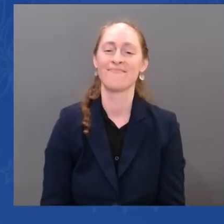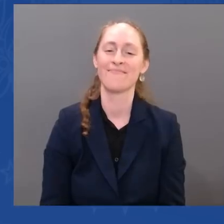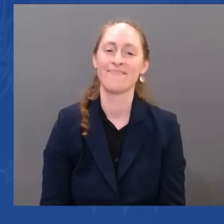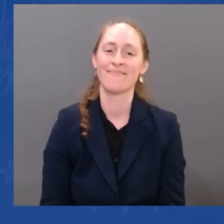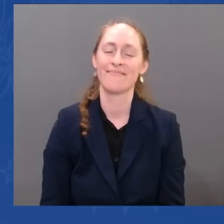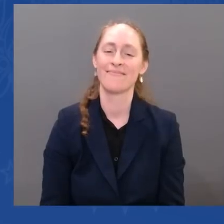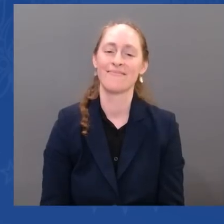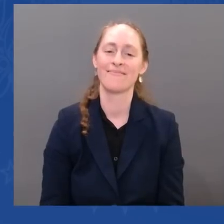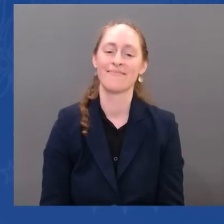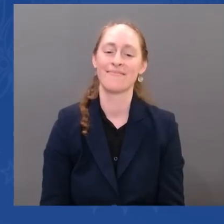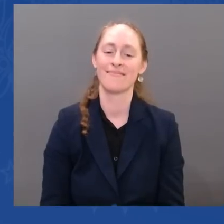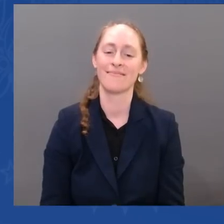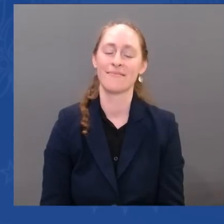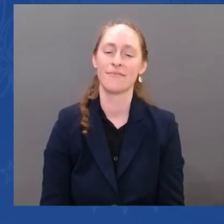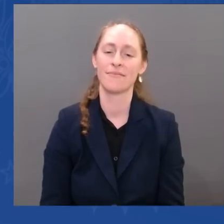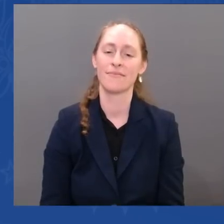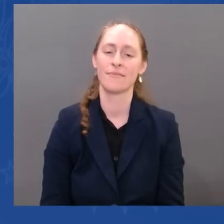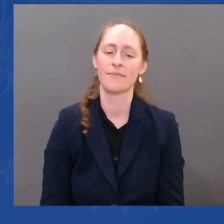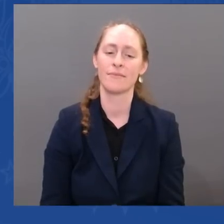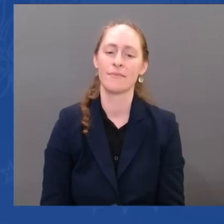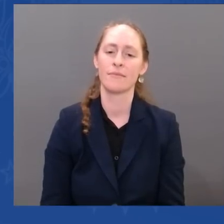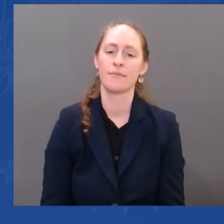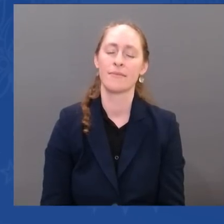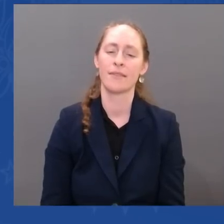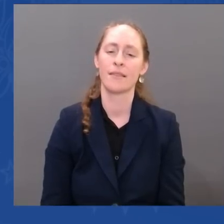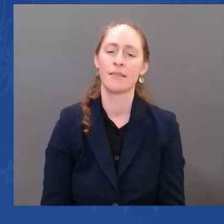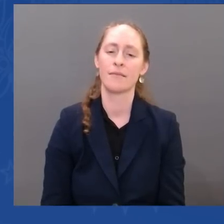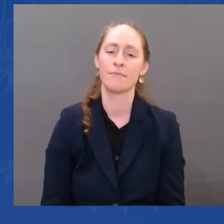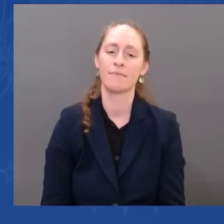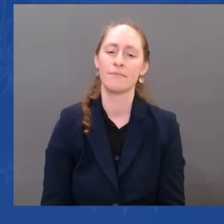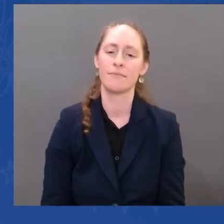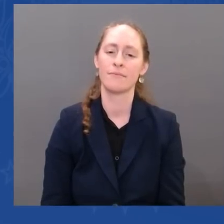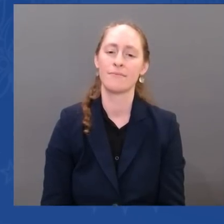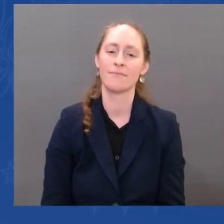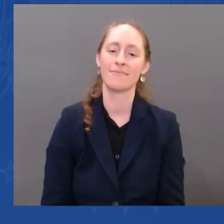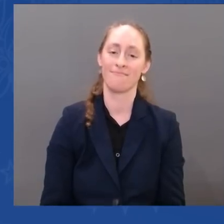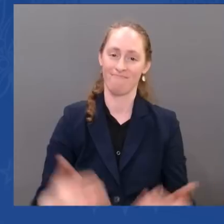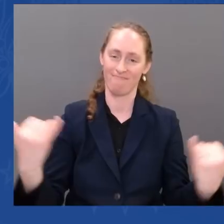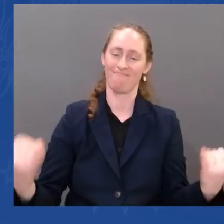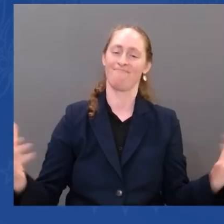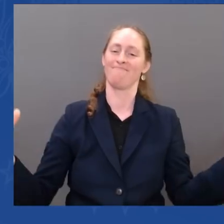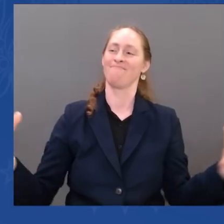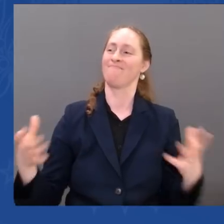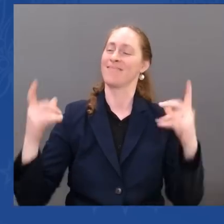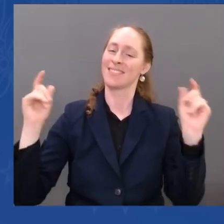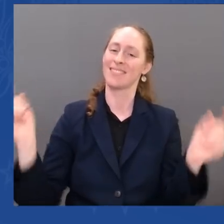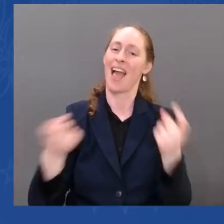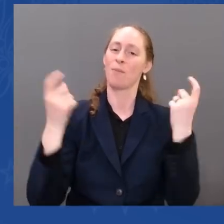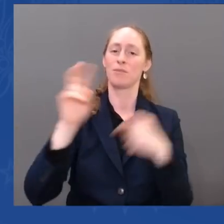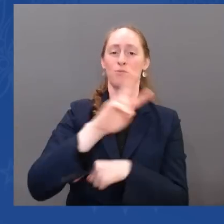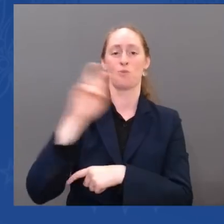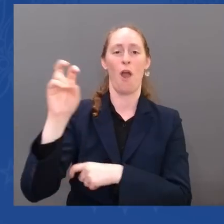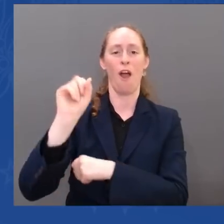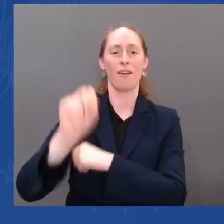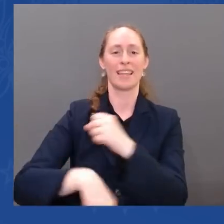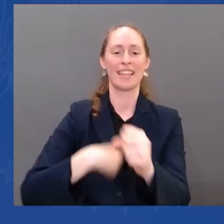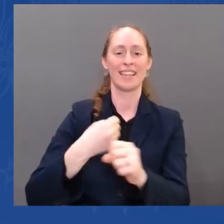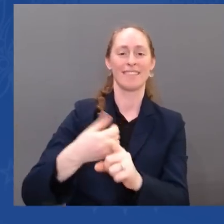due to COVID, matters deeply to the Greek people and to me personally. Recent events make this celebration